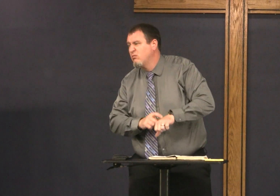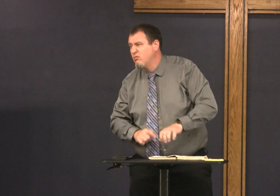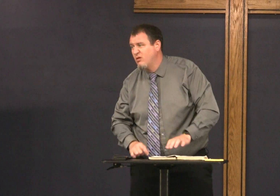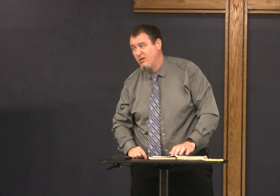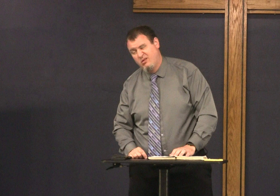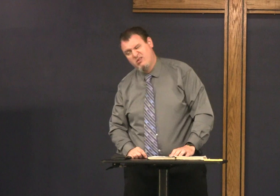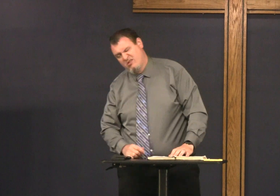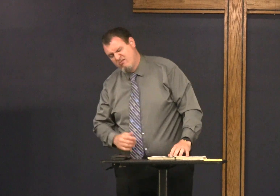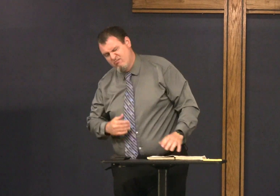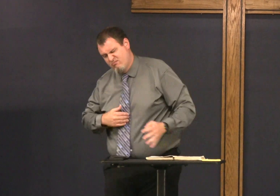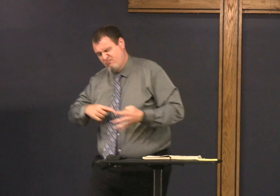requires time